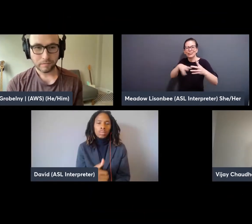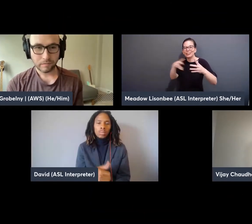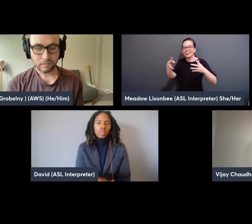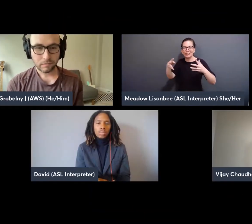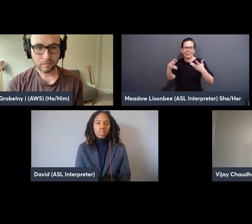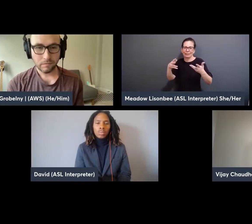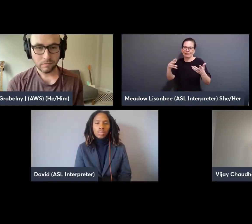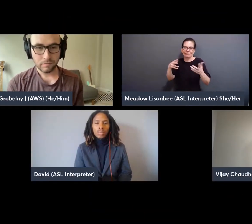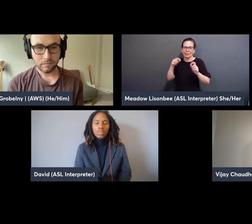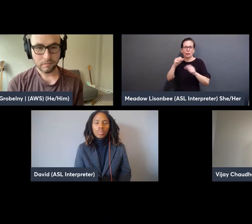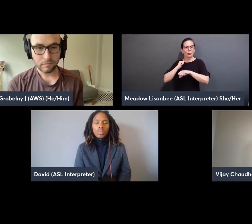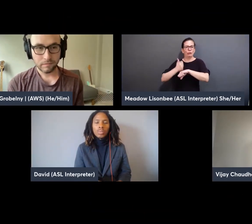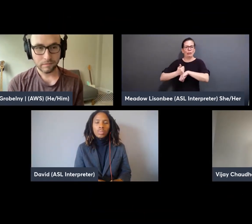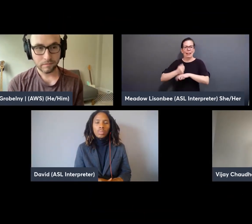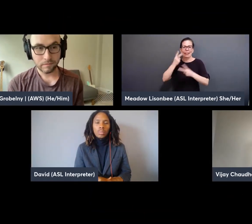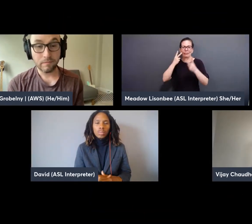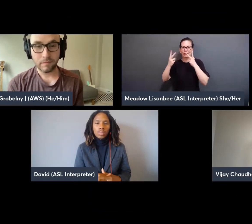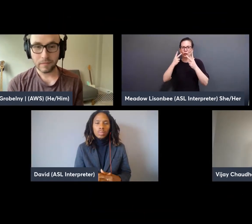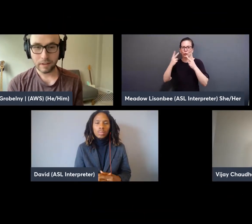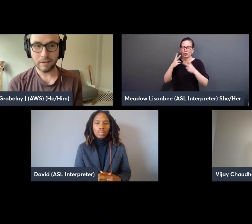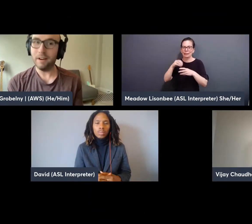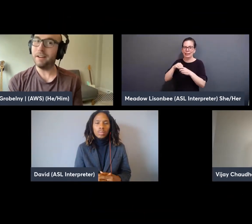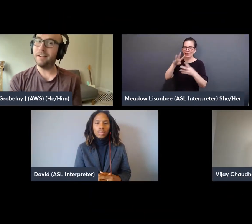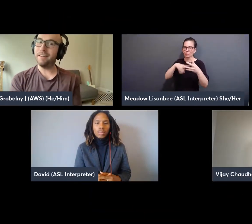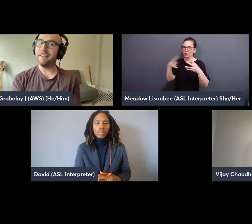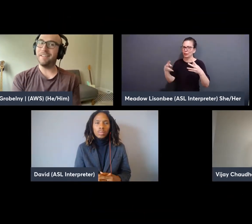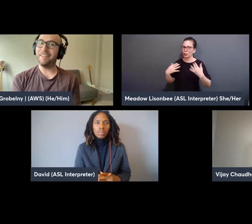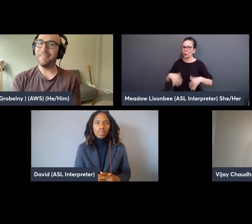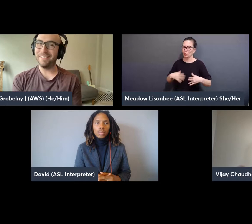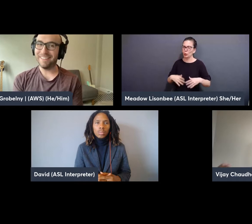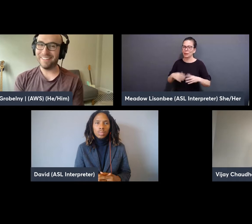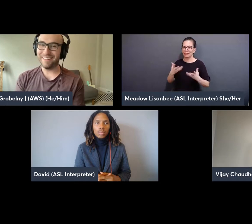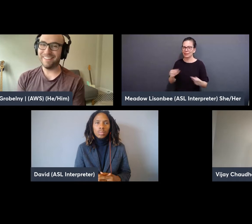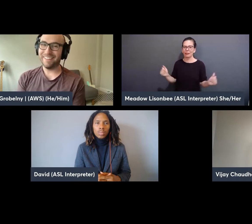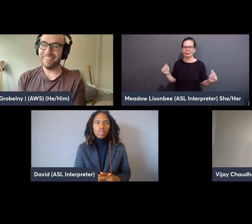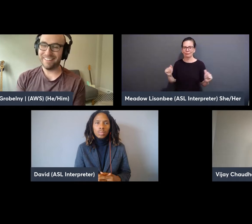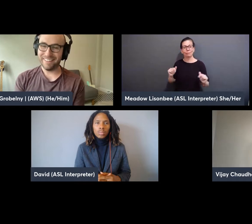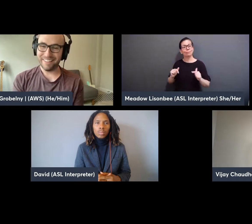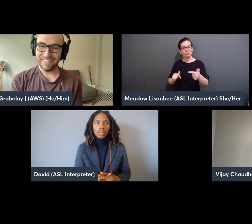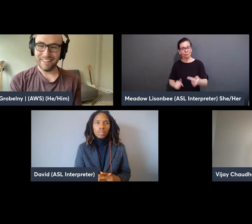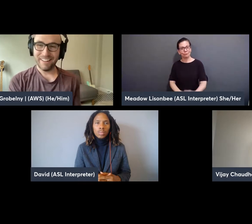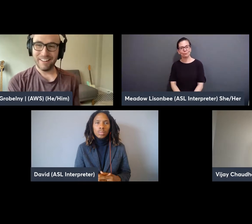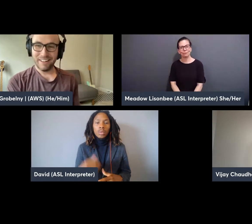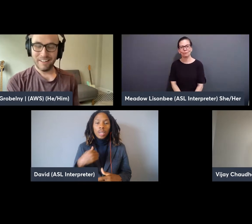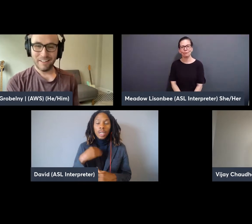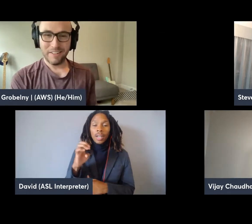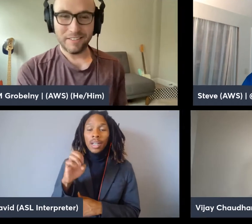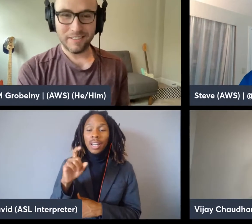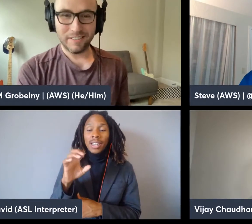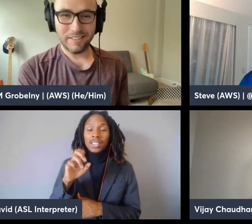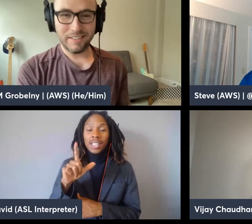to create visualizations inside the spreadsheet. You have Excel, upload it, create the visualizations, and you have it.